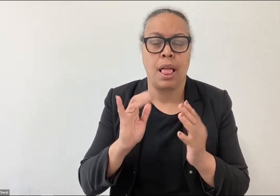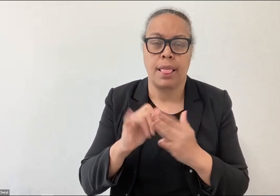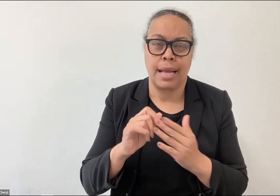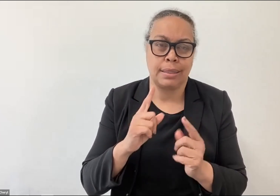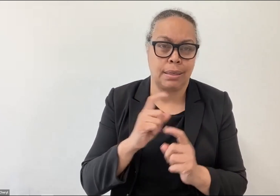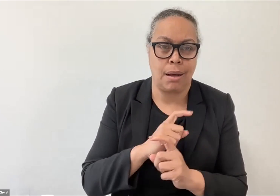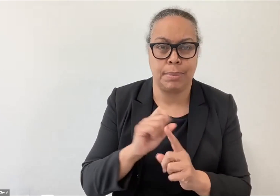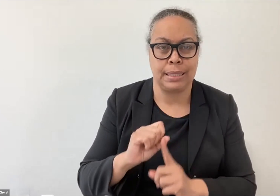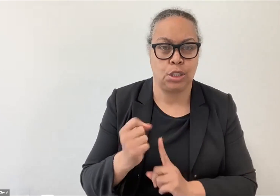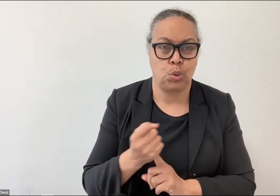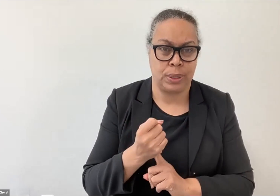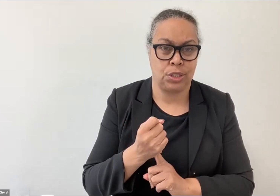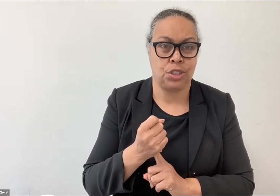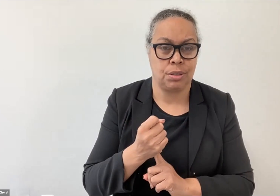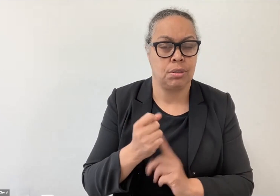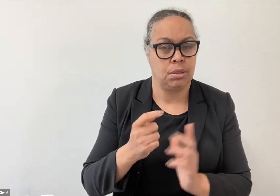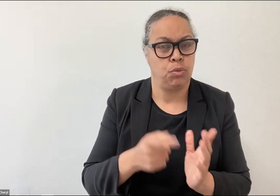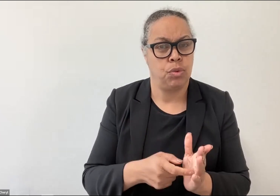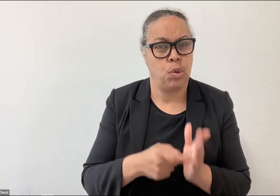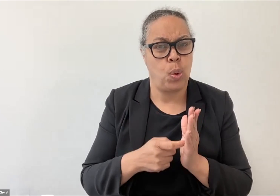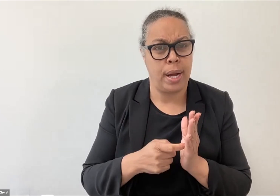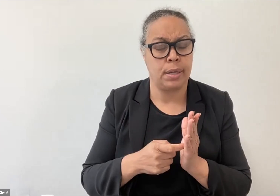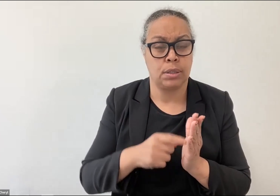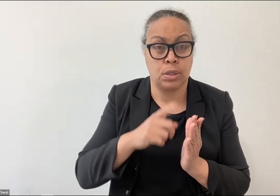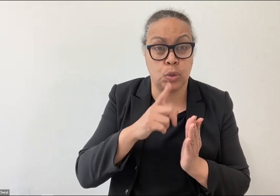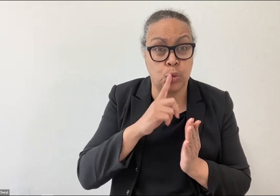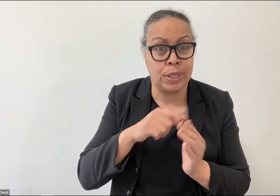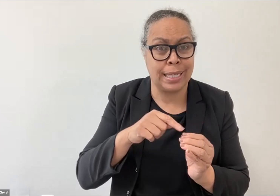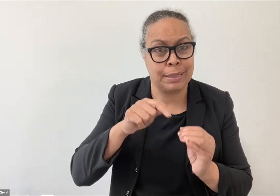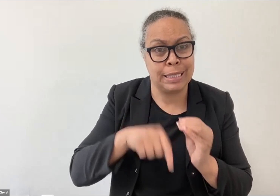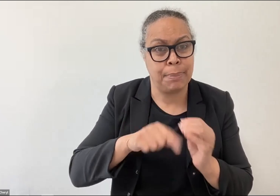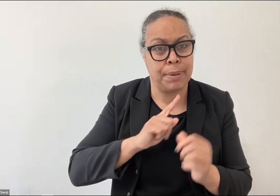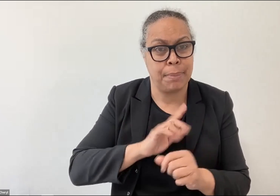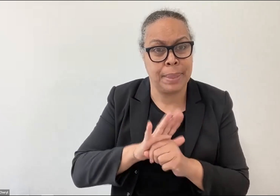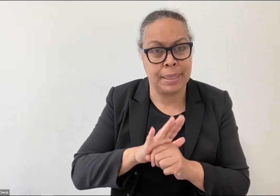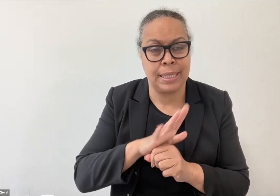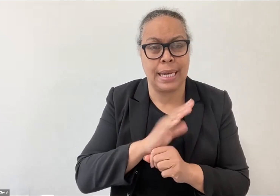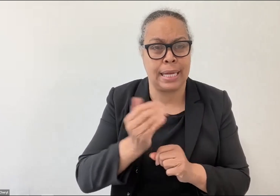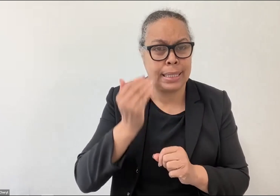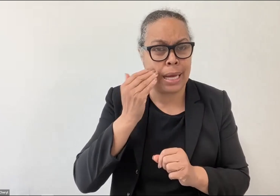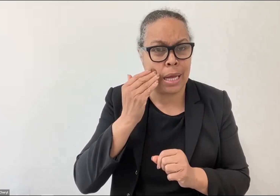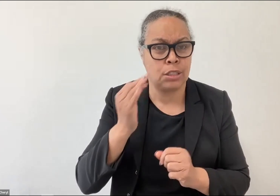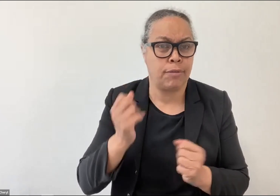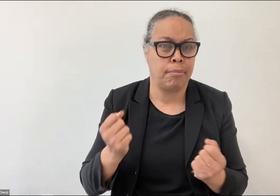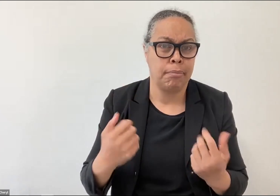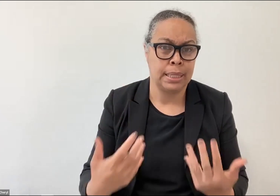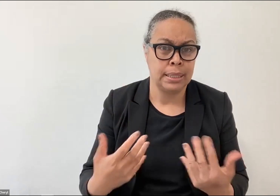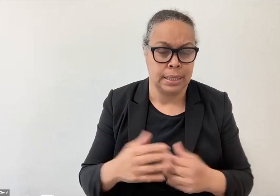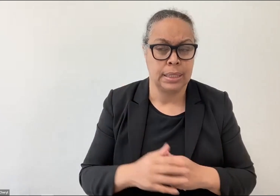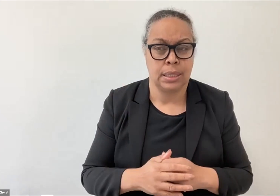Is a complex situation that requires really in-depth commitment and knowledge of many.